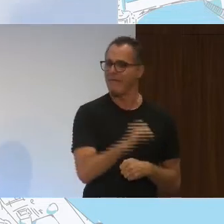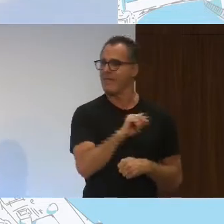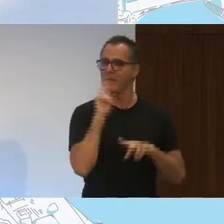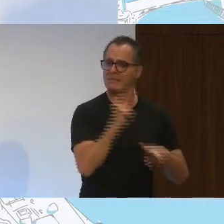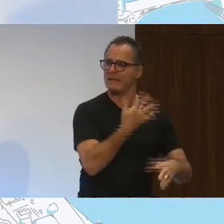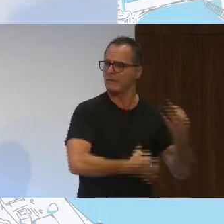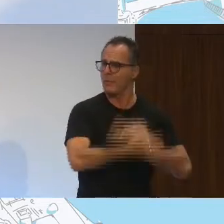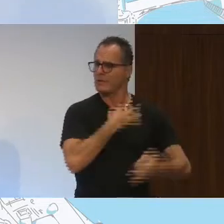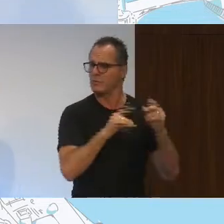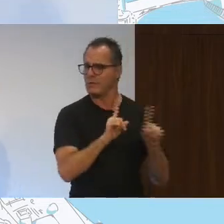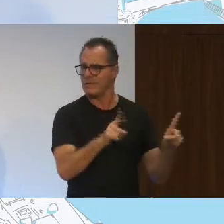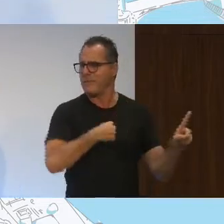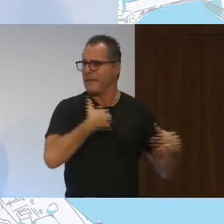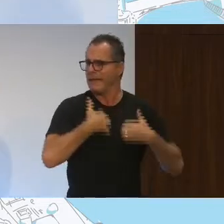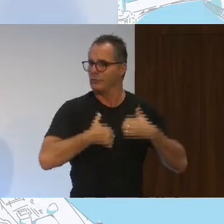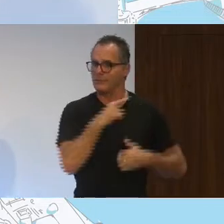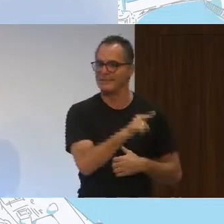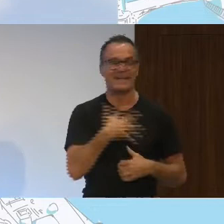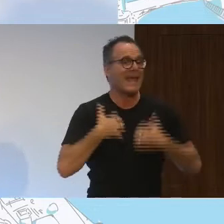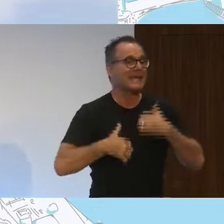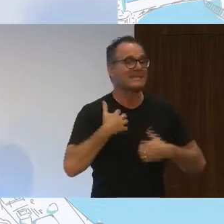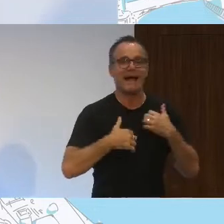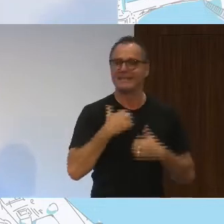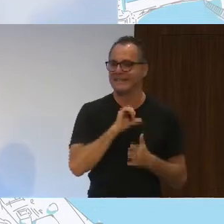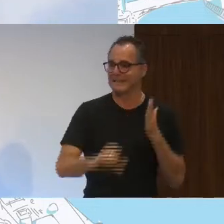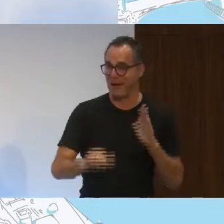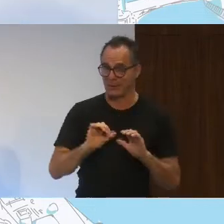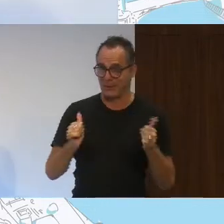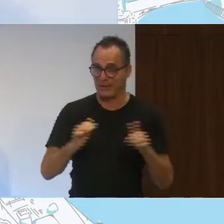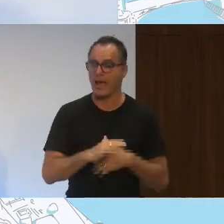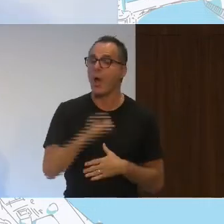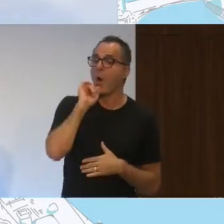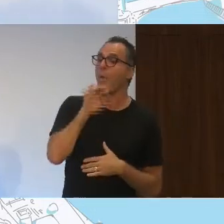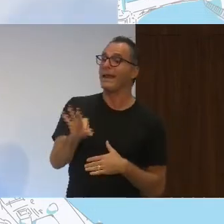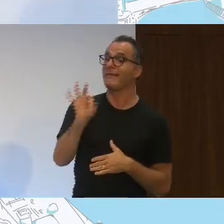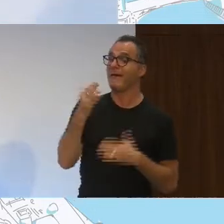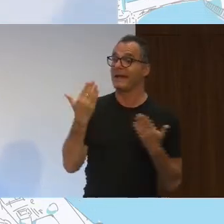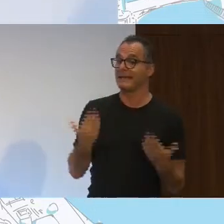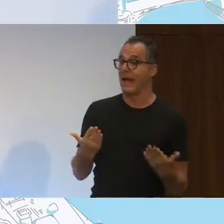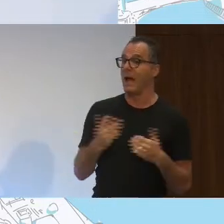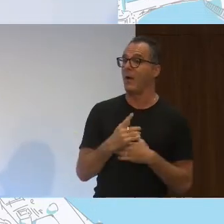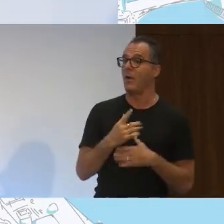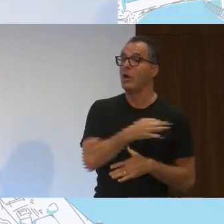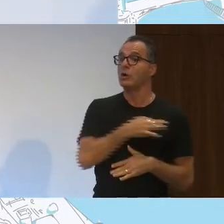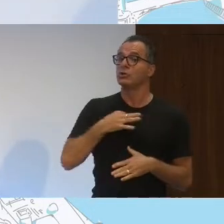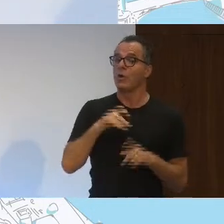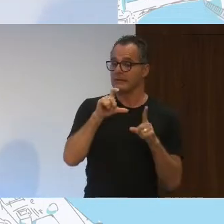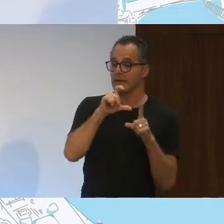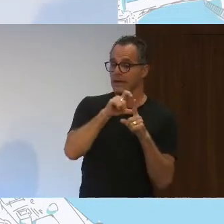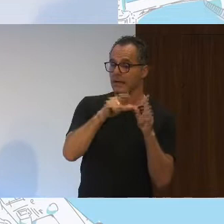So really excited to have you here and to get us underway. I'm going to invite onto the stage Dr. David Moreno Ajona